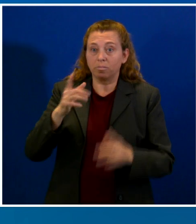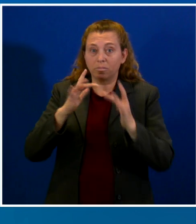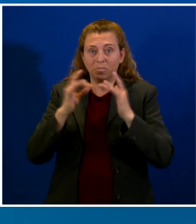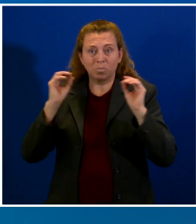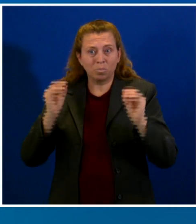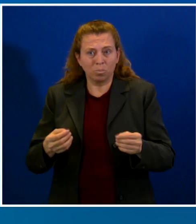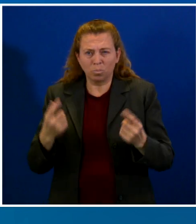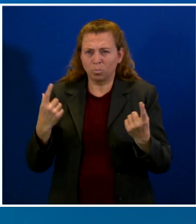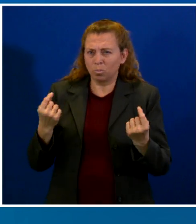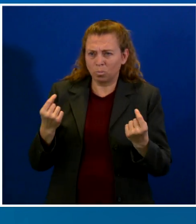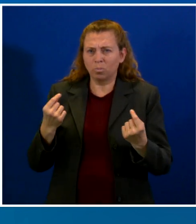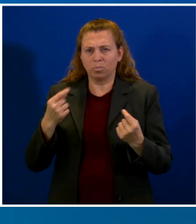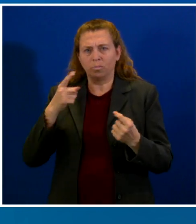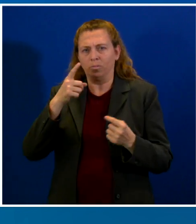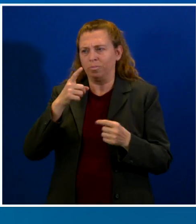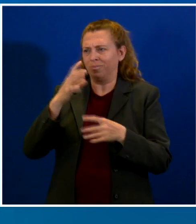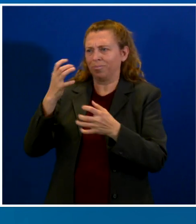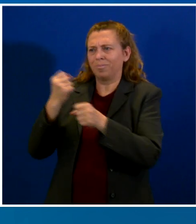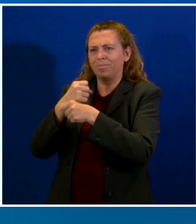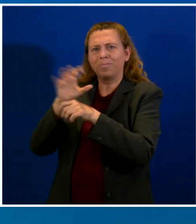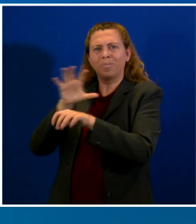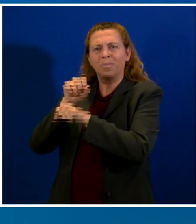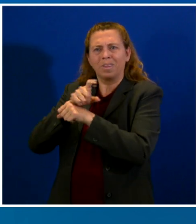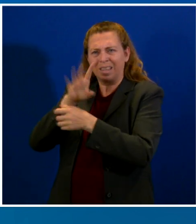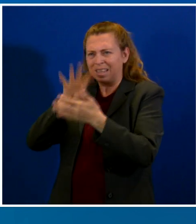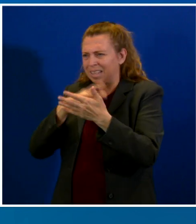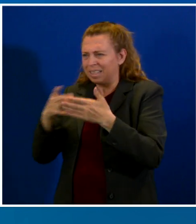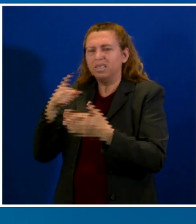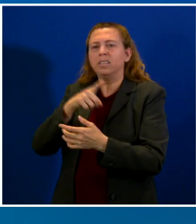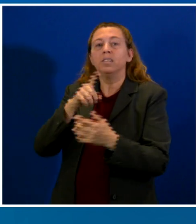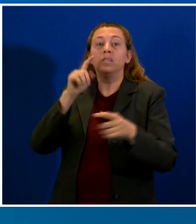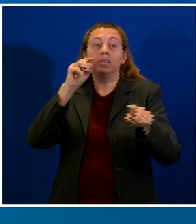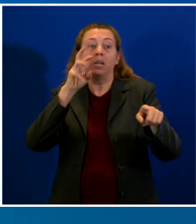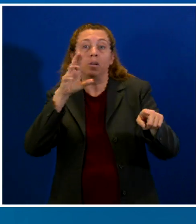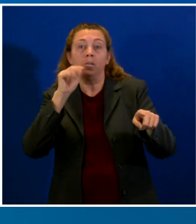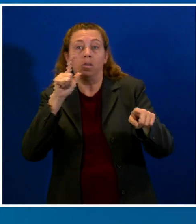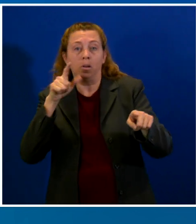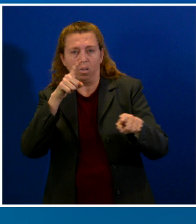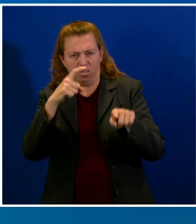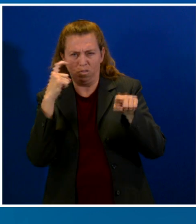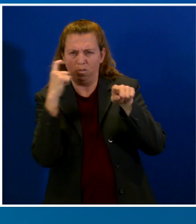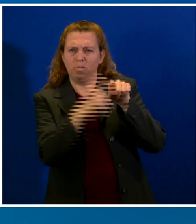an appointment at Tower Mall, please call Clark County Public Health for assistance.